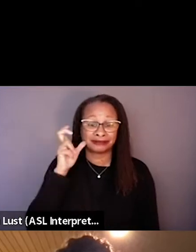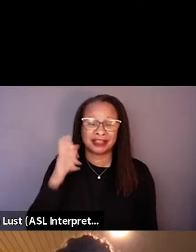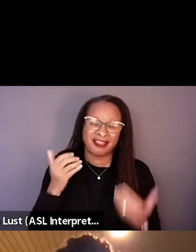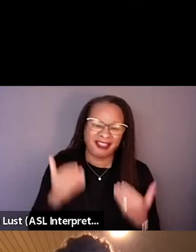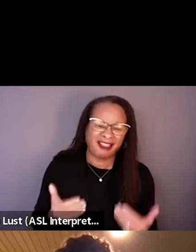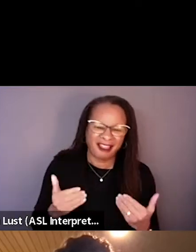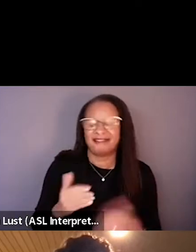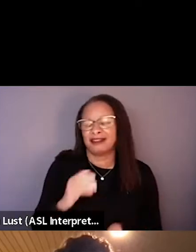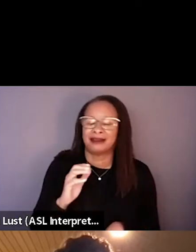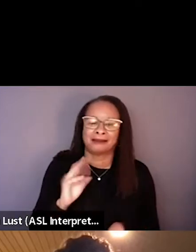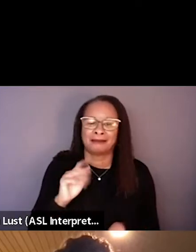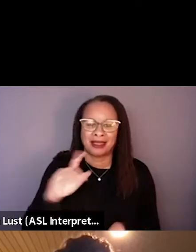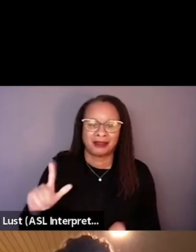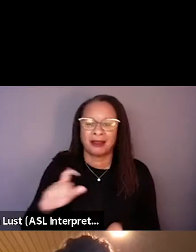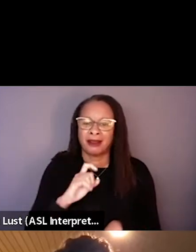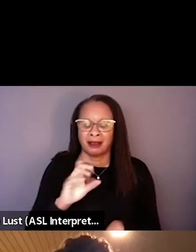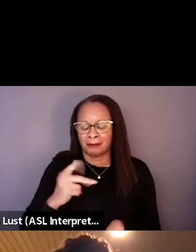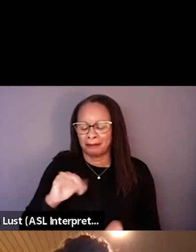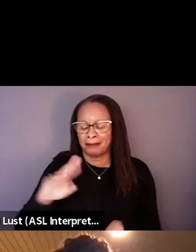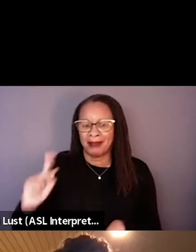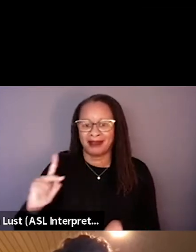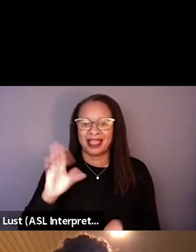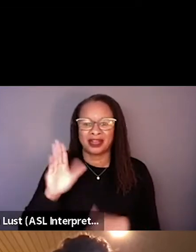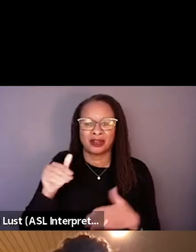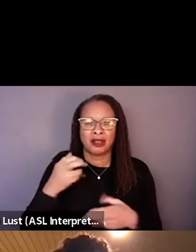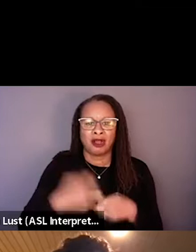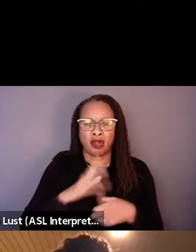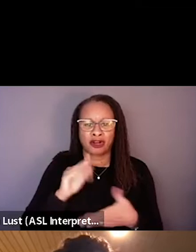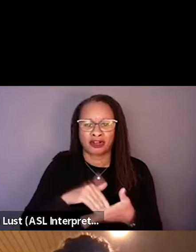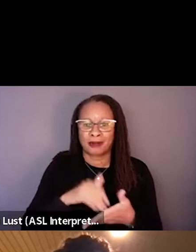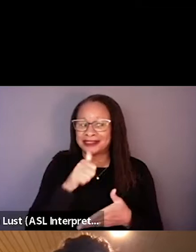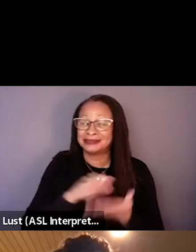punk and hardcore, but wasn't a metalhead until I heard Slave to Sirens.